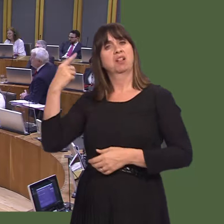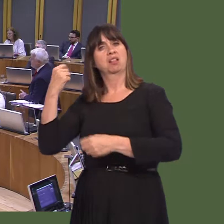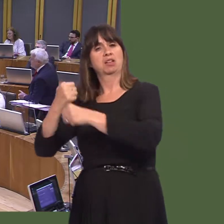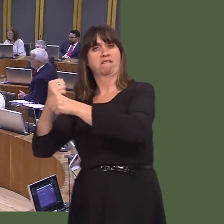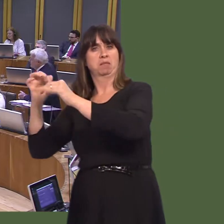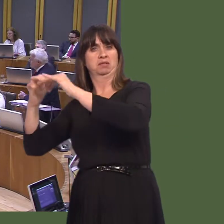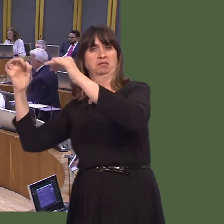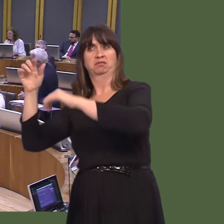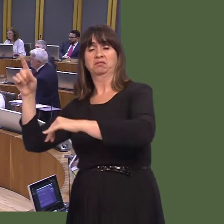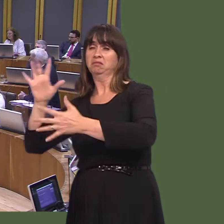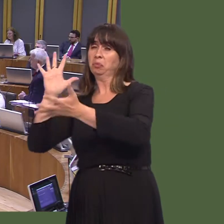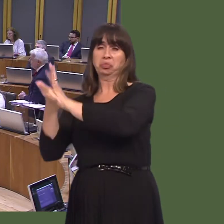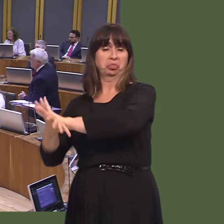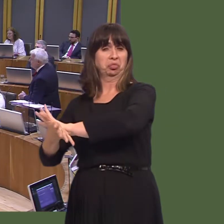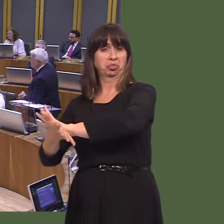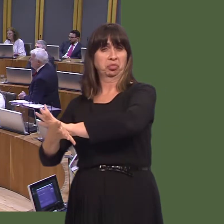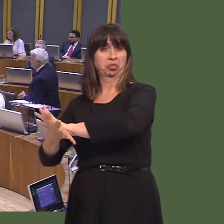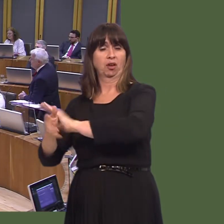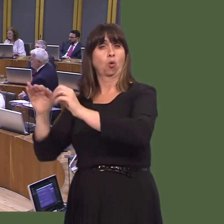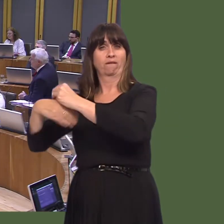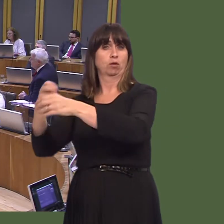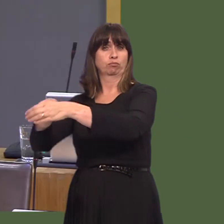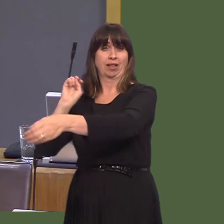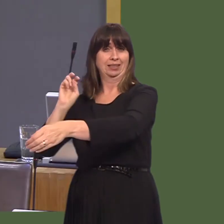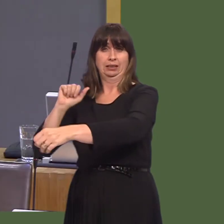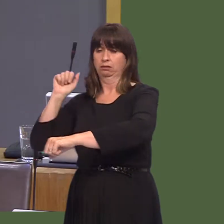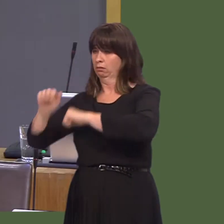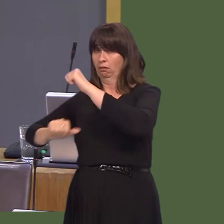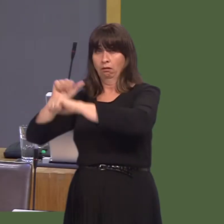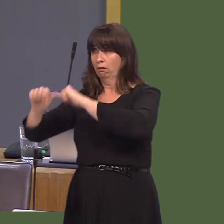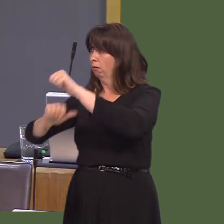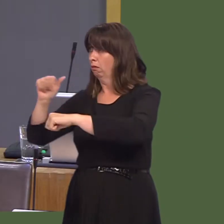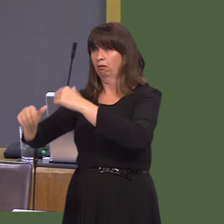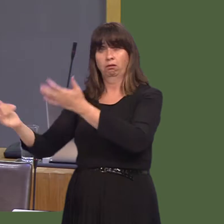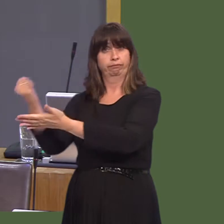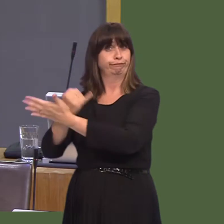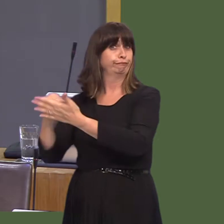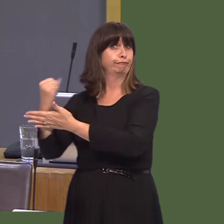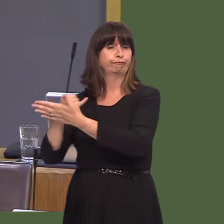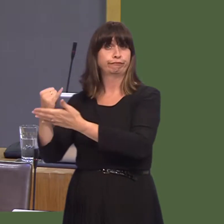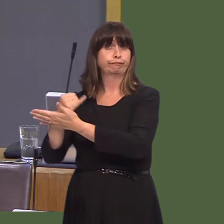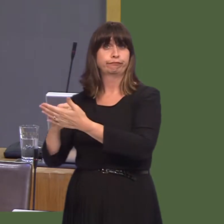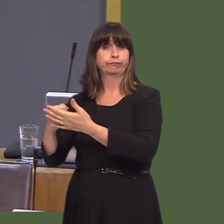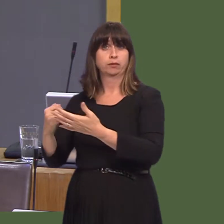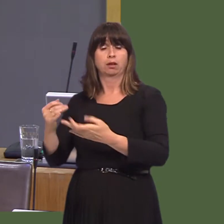is making a right mess of Brexit, and the position is so weak.